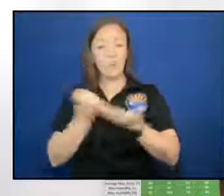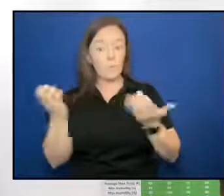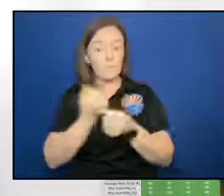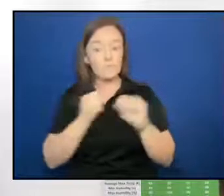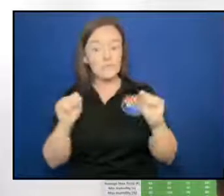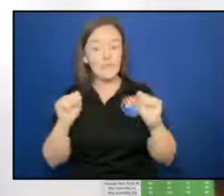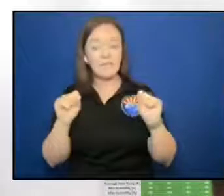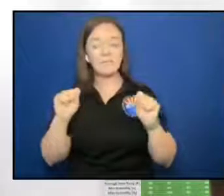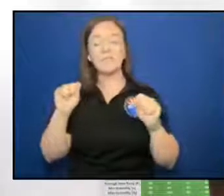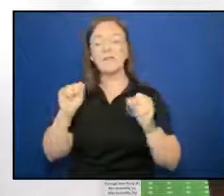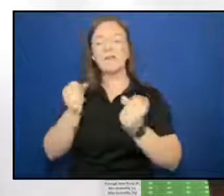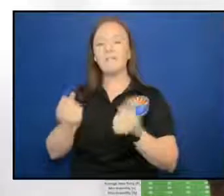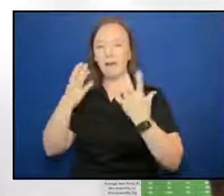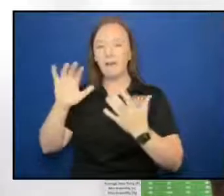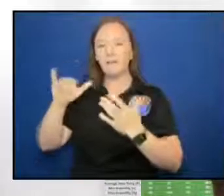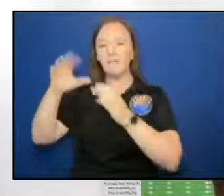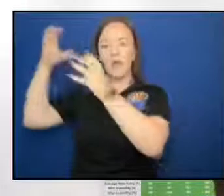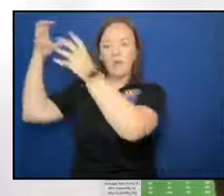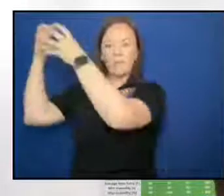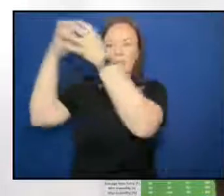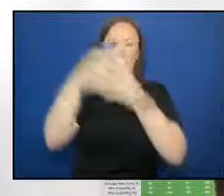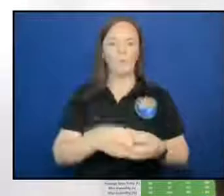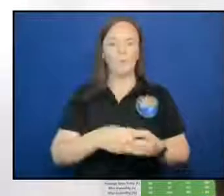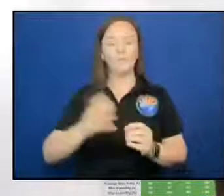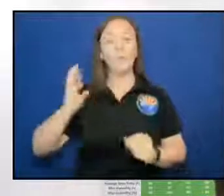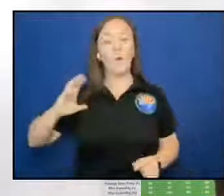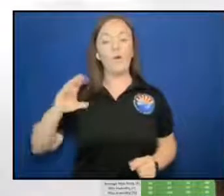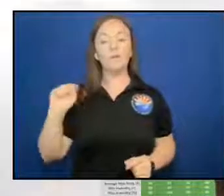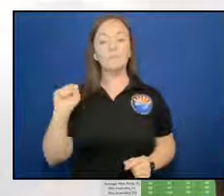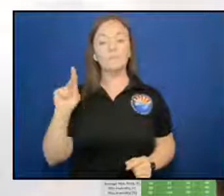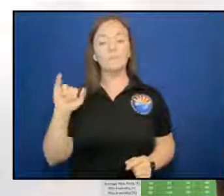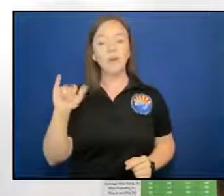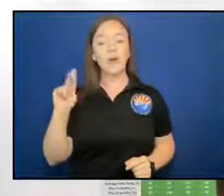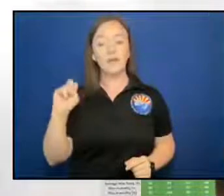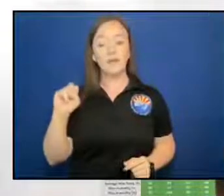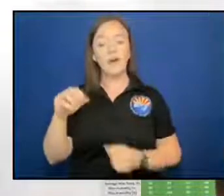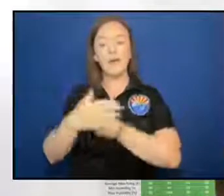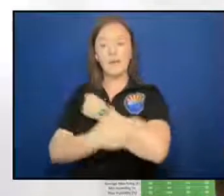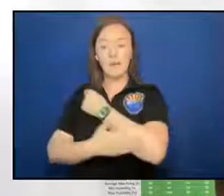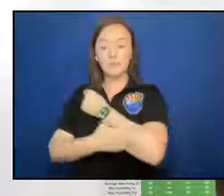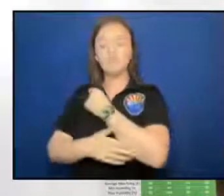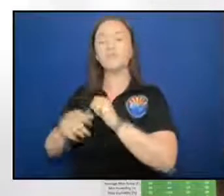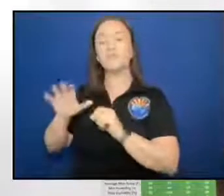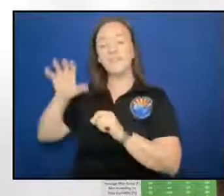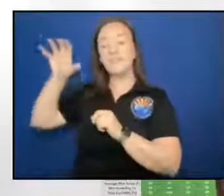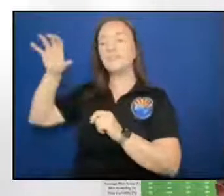VERY IMPORTANT CULTURAL AREAS DOWN THERE ON THE WEST. CONTINUING ON THE NORTHERN CONTINGENCY LINE AND SAME